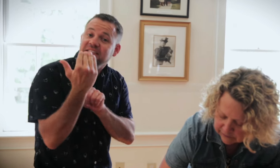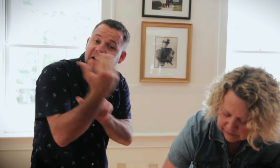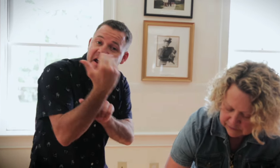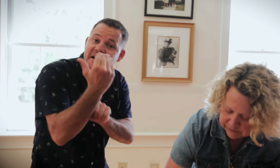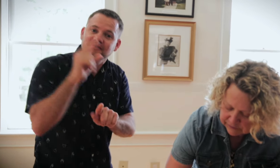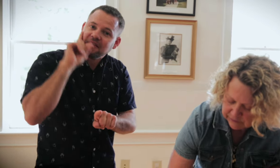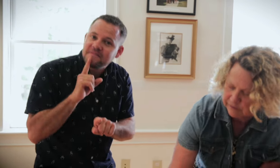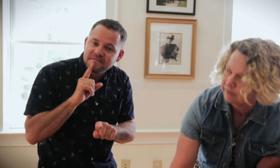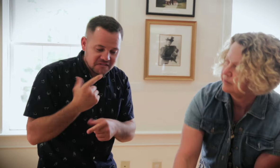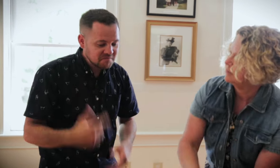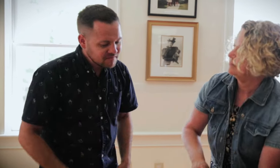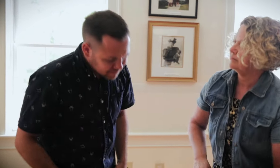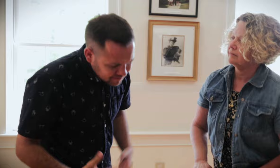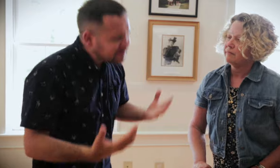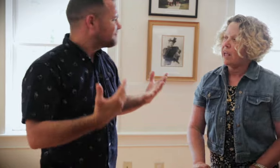Also a deaf sailing gathering.